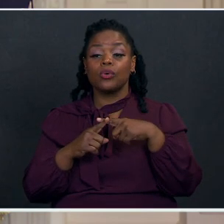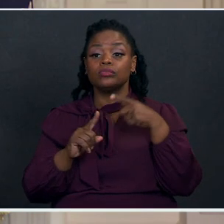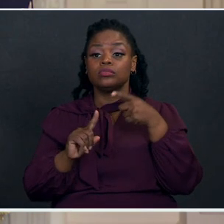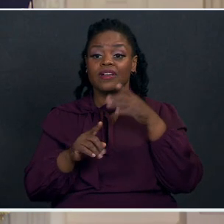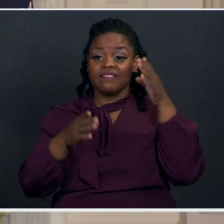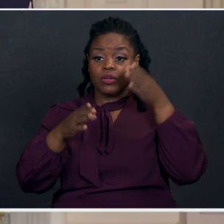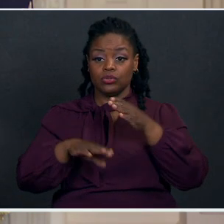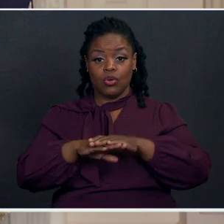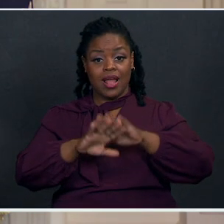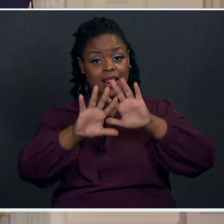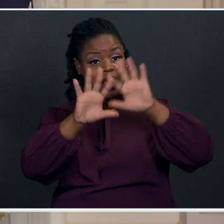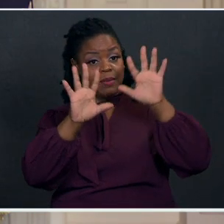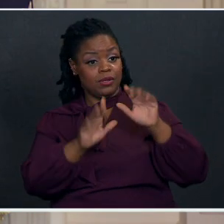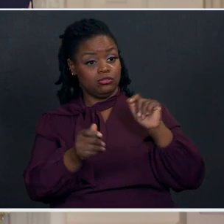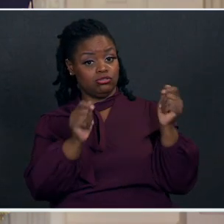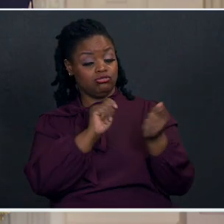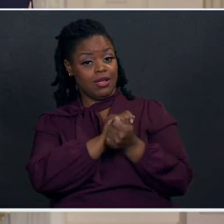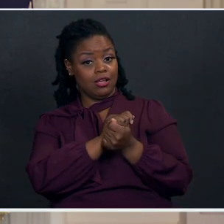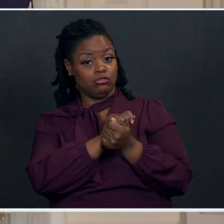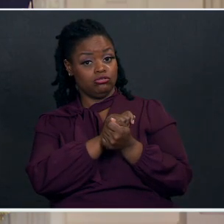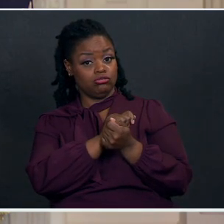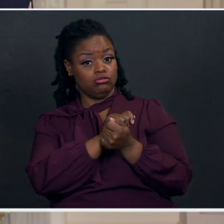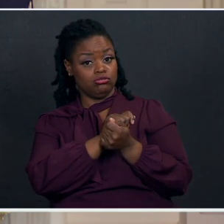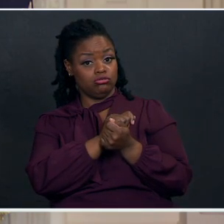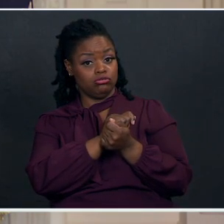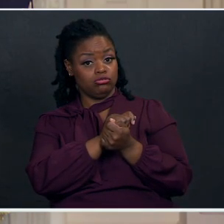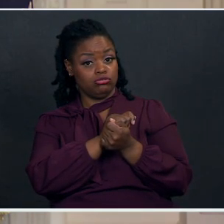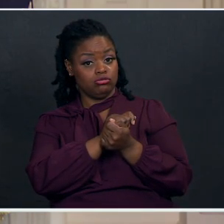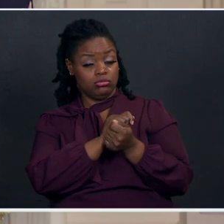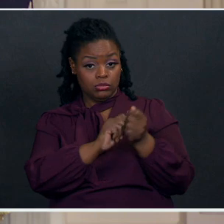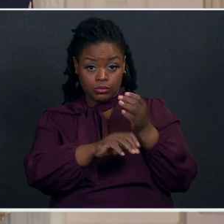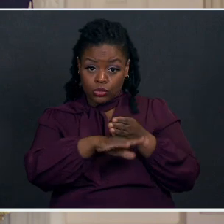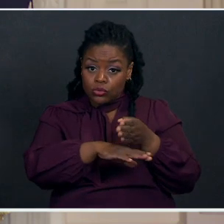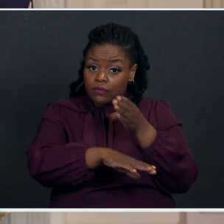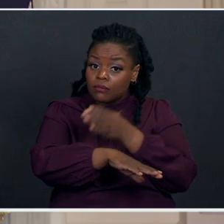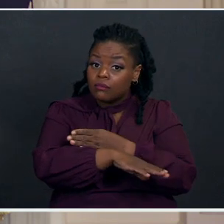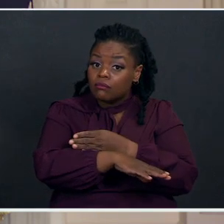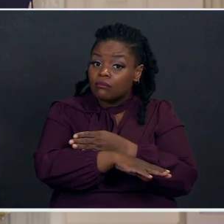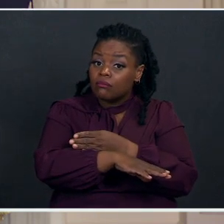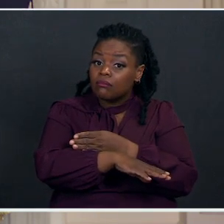and doing something about it has increased across the board -- Democrat, Republican, independent.